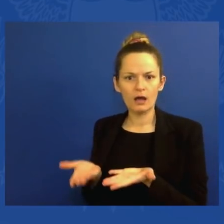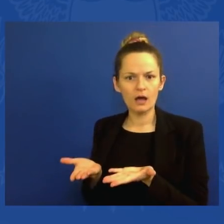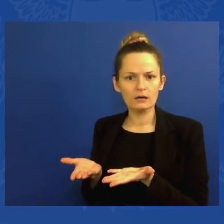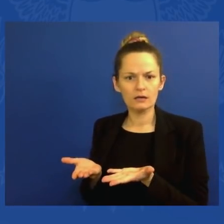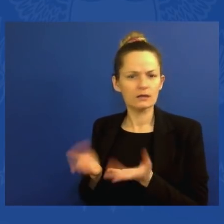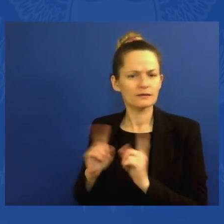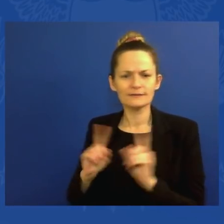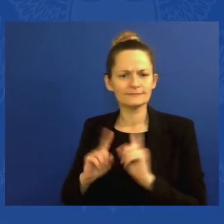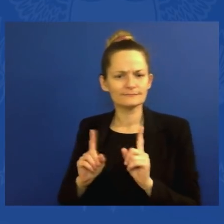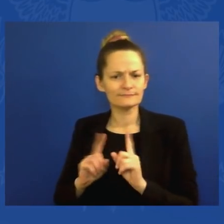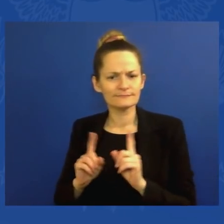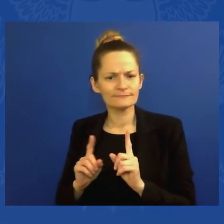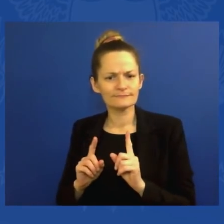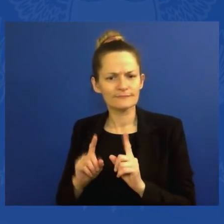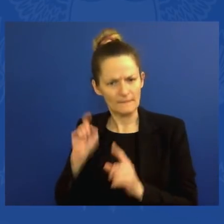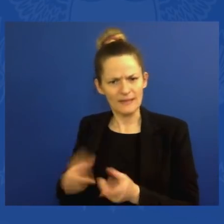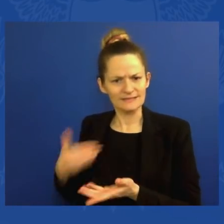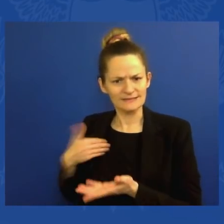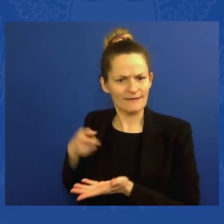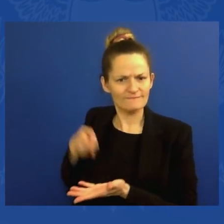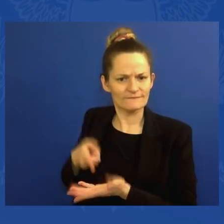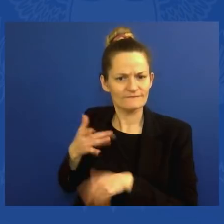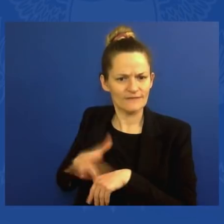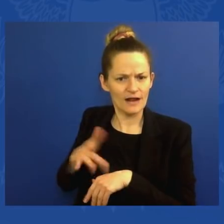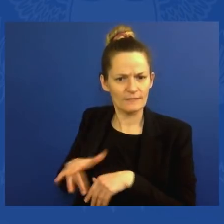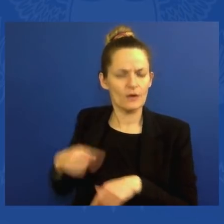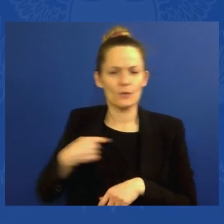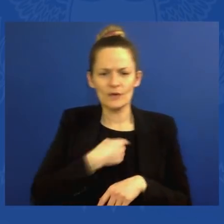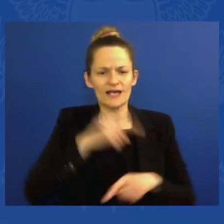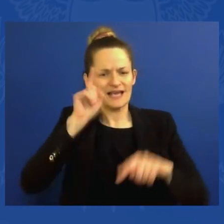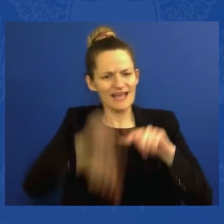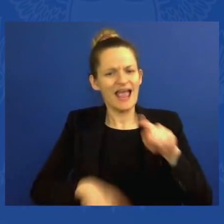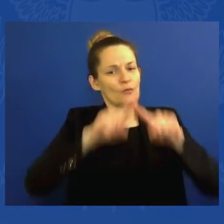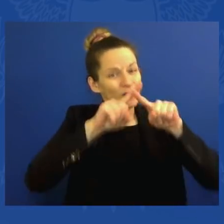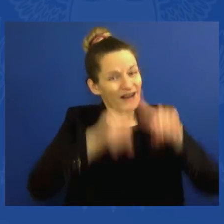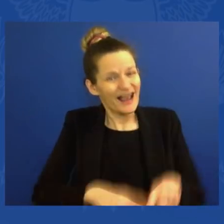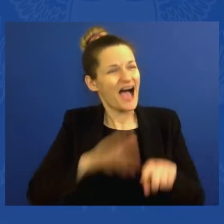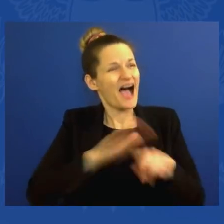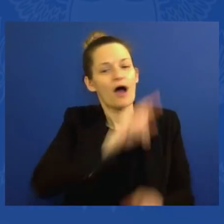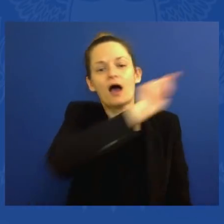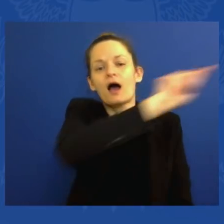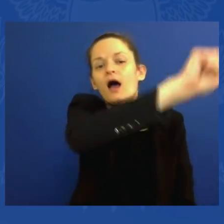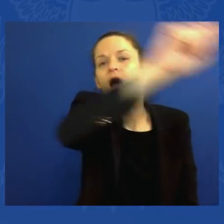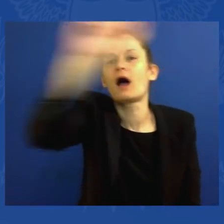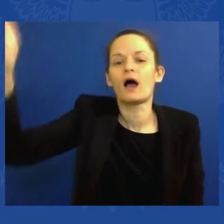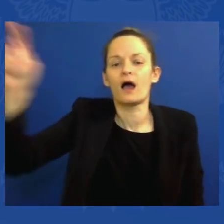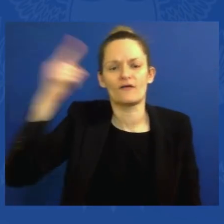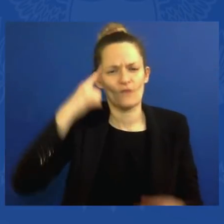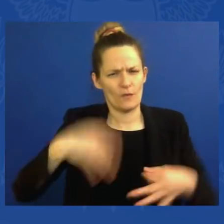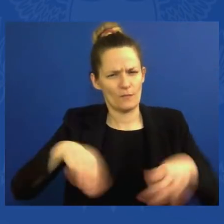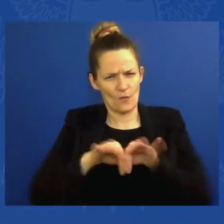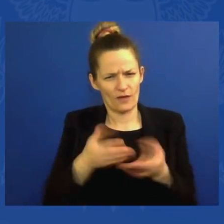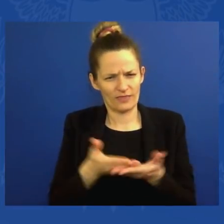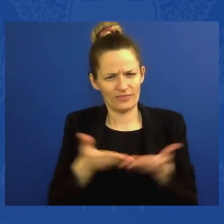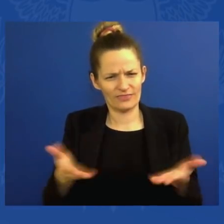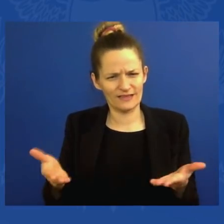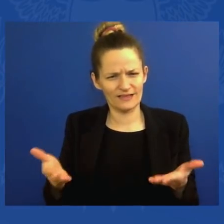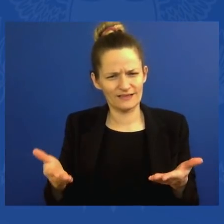for critical goods ever again. And by the way, when I say "Buy American," I mean buy all -- all American.